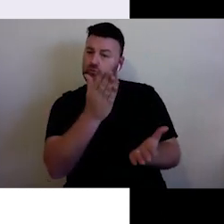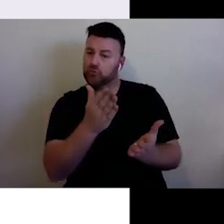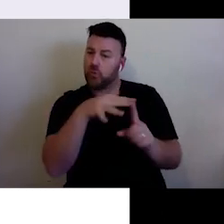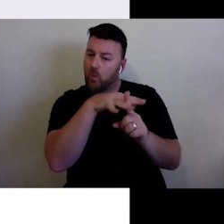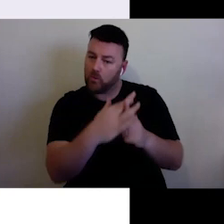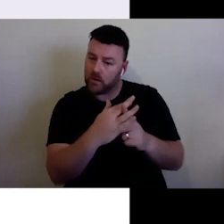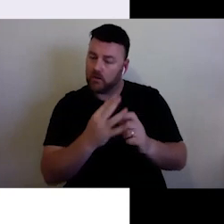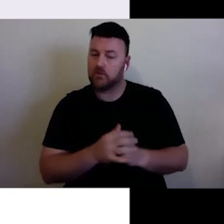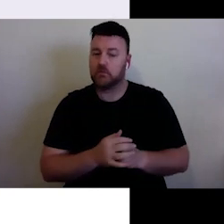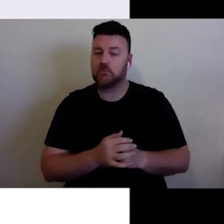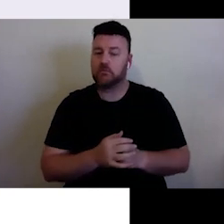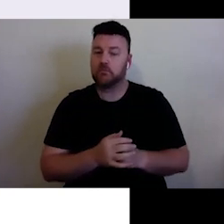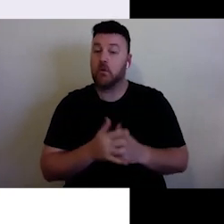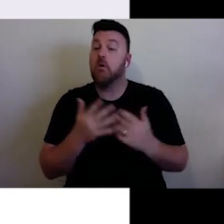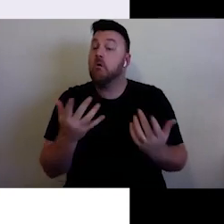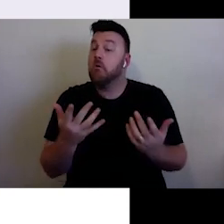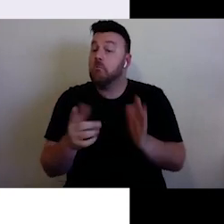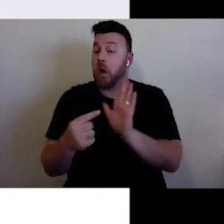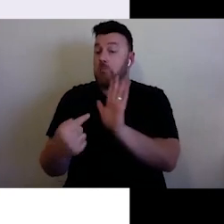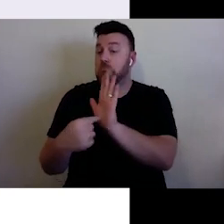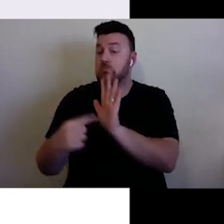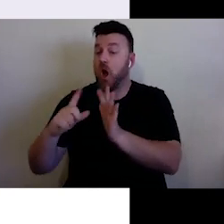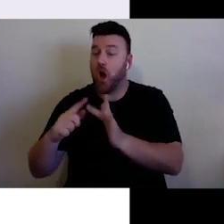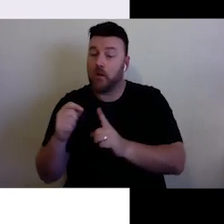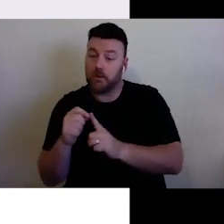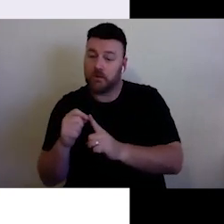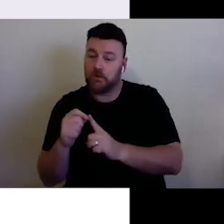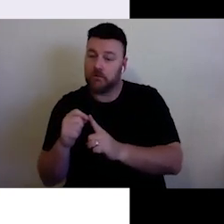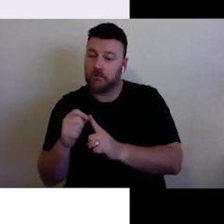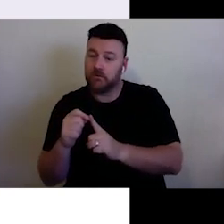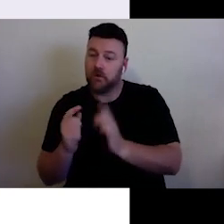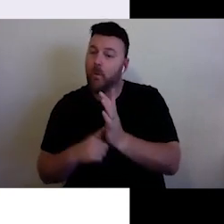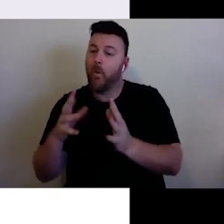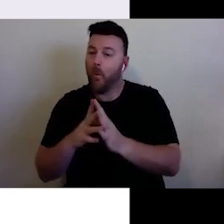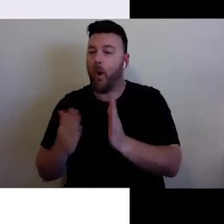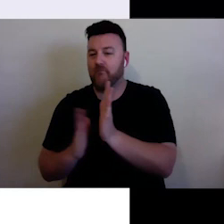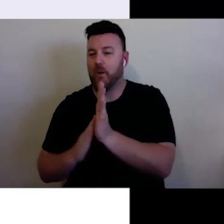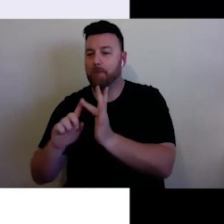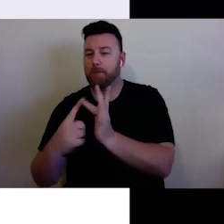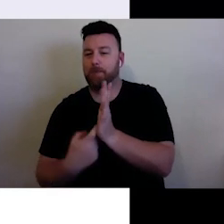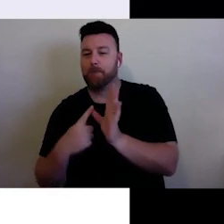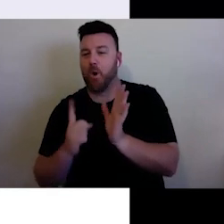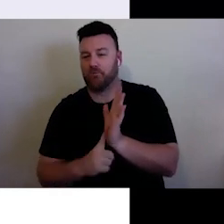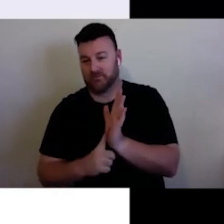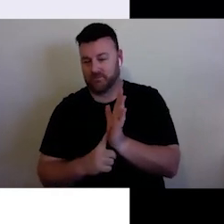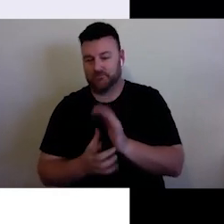IP laws of moral rights to back that up. Then we have contracts. So we're